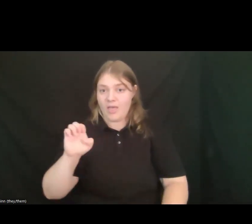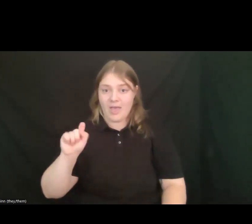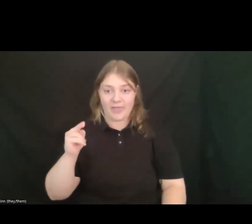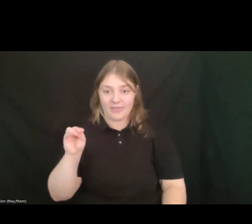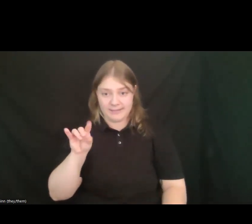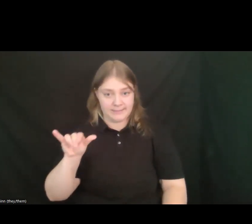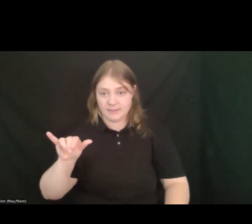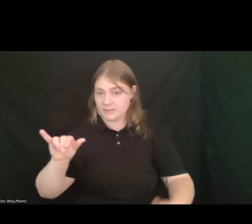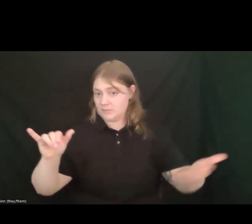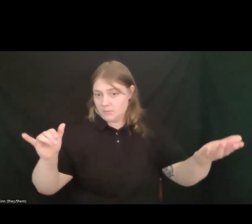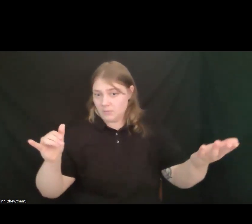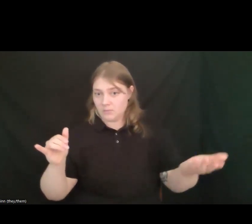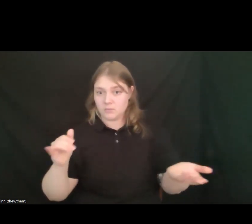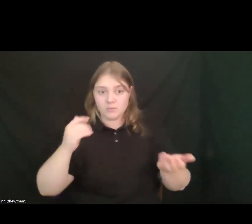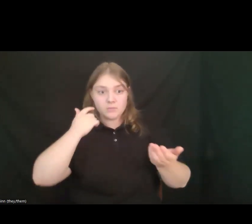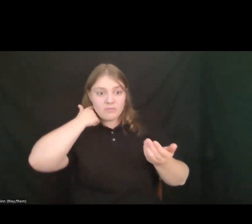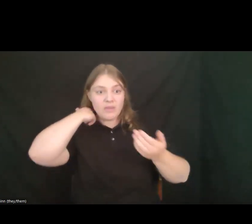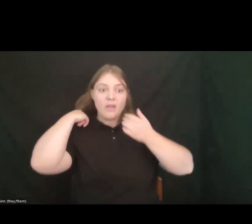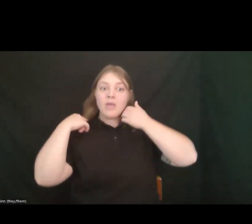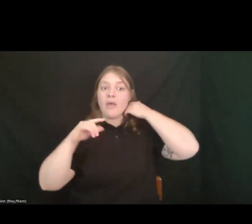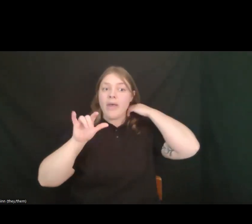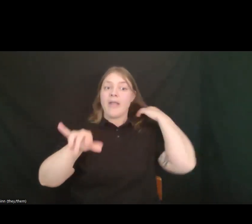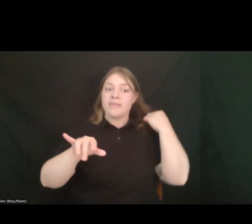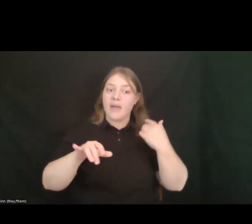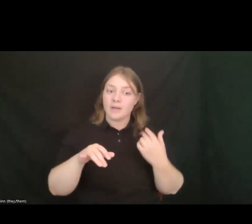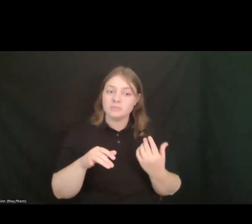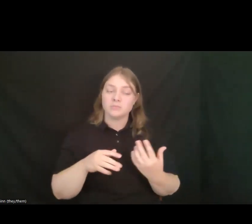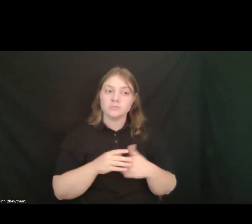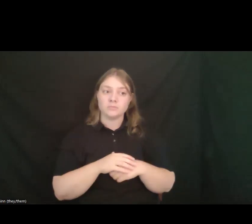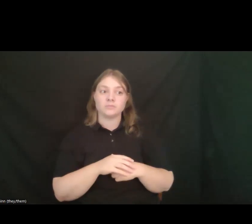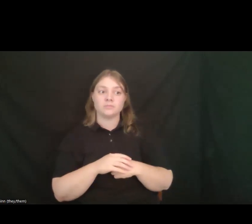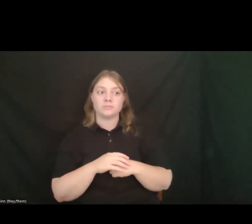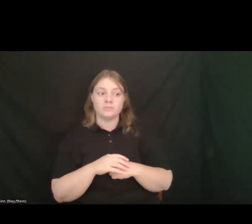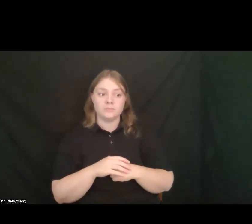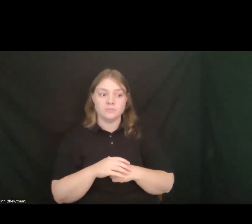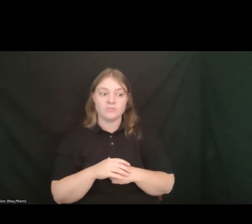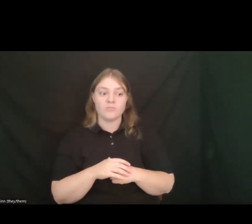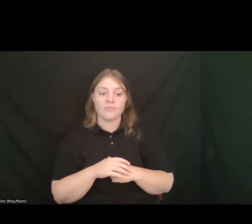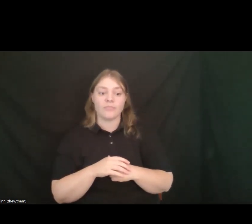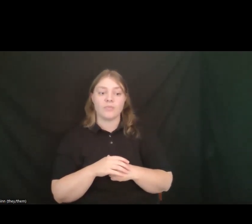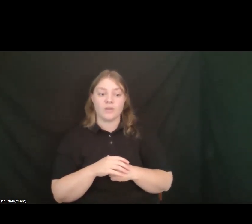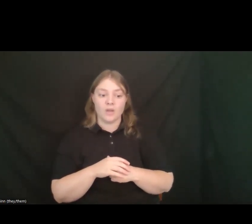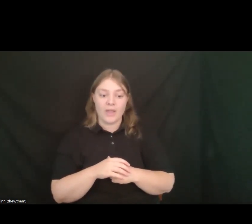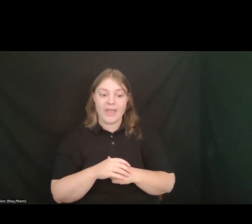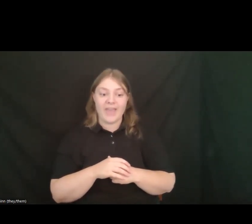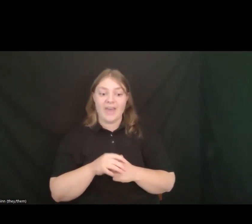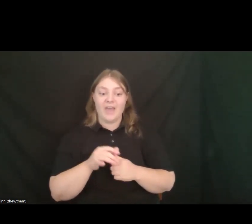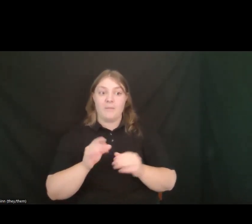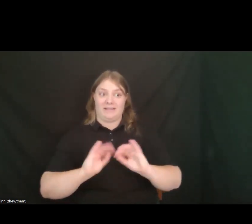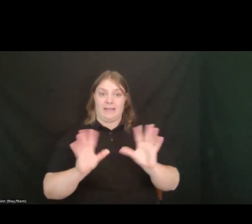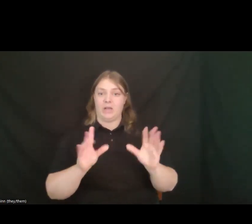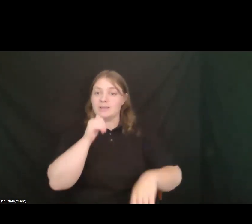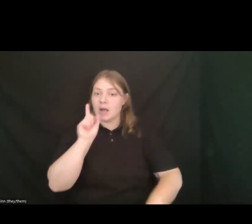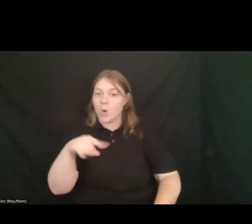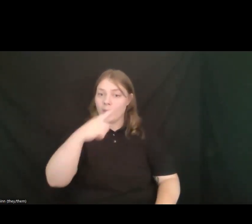see and I think that also adds to as I'm seeing it isn't just about black and white it all of us are